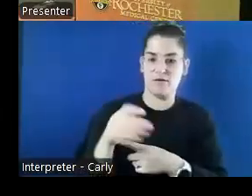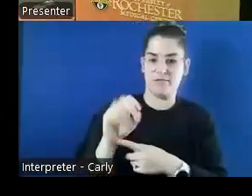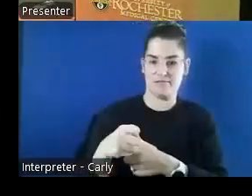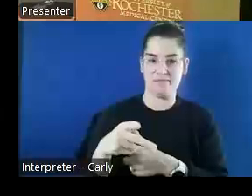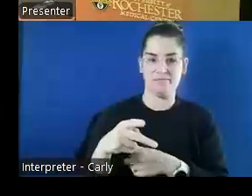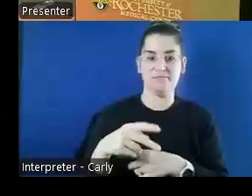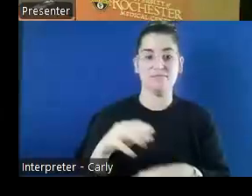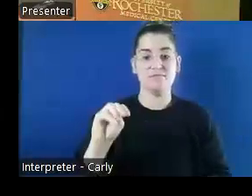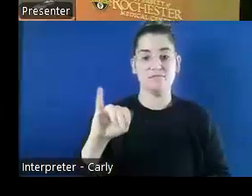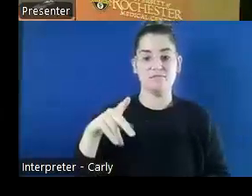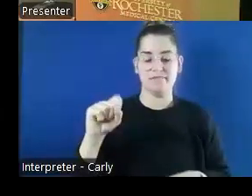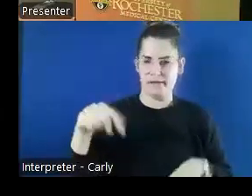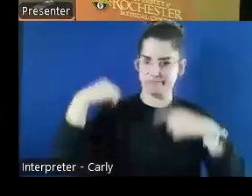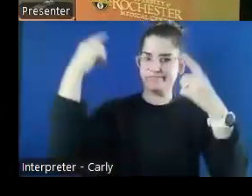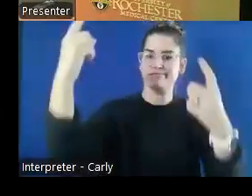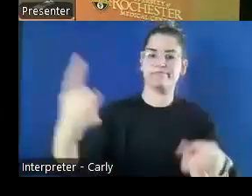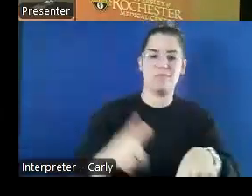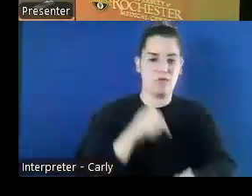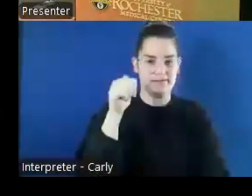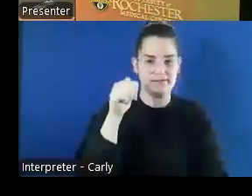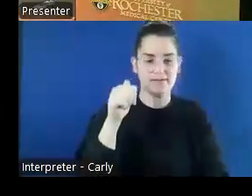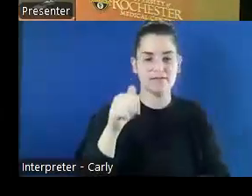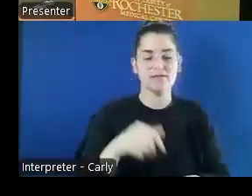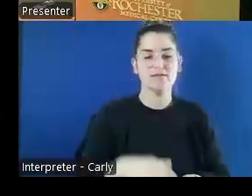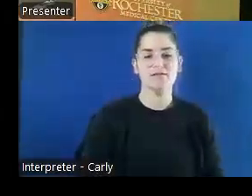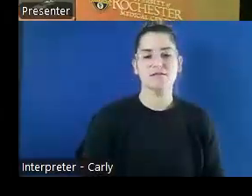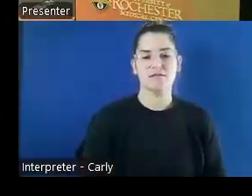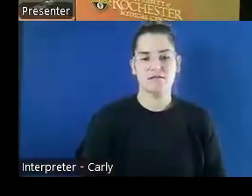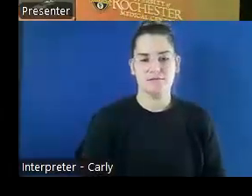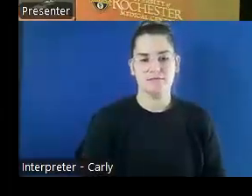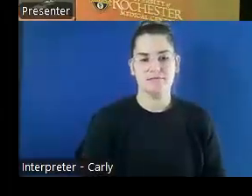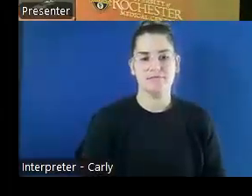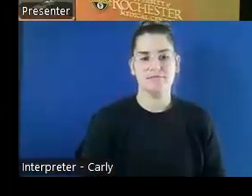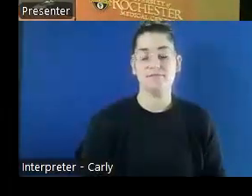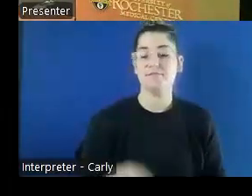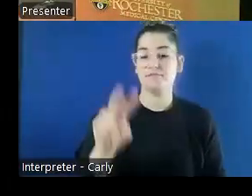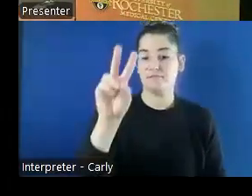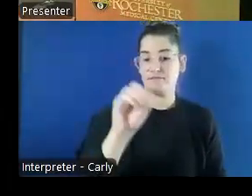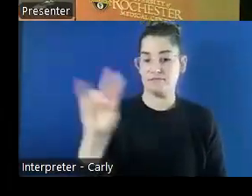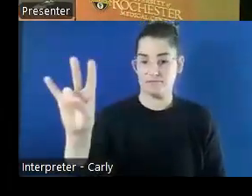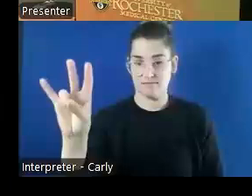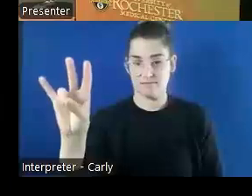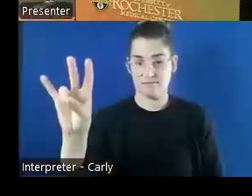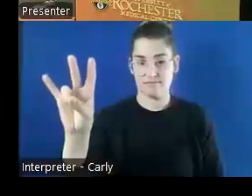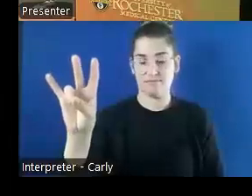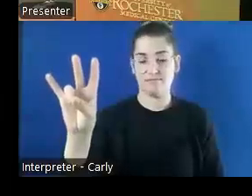then there was another opportunity that came along in 2007 um sort of a recognition that